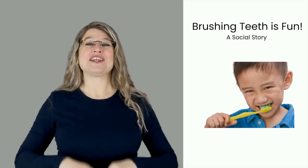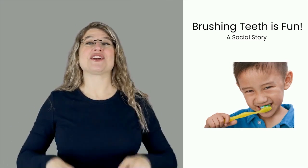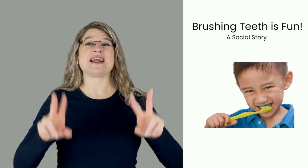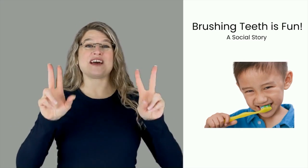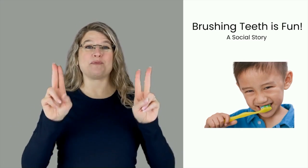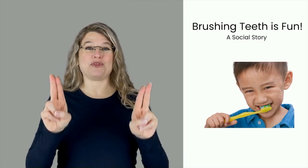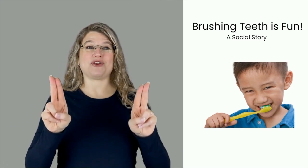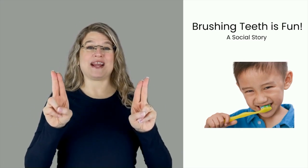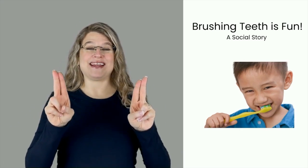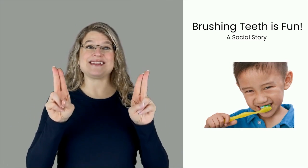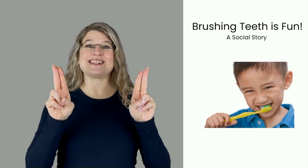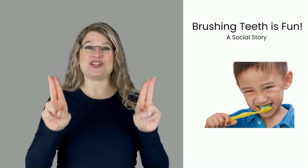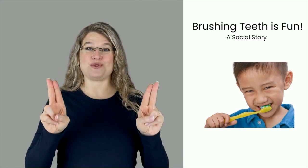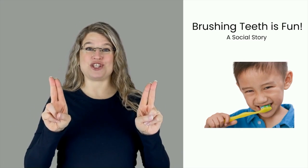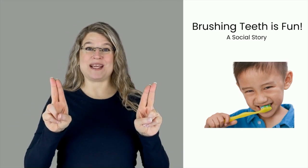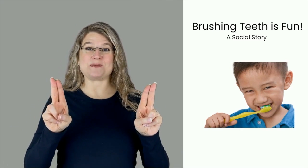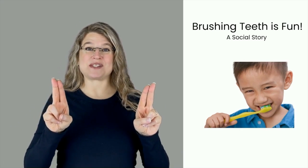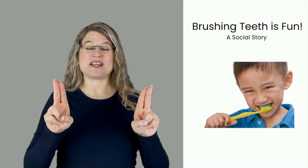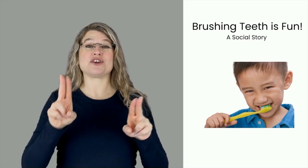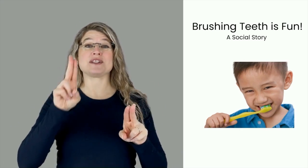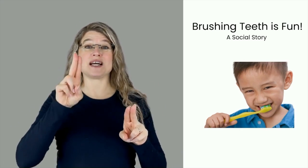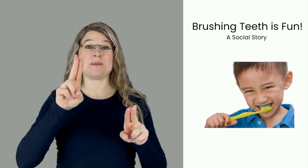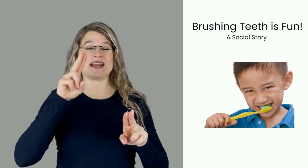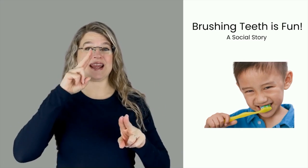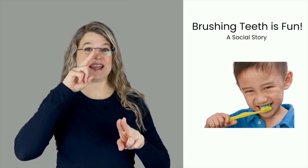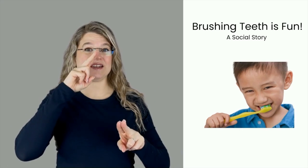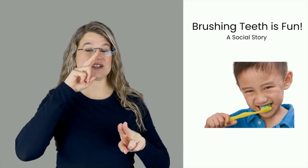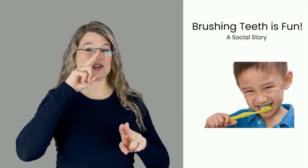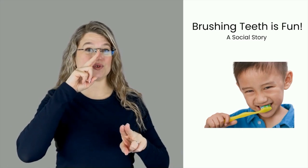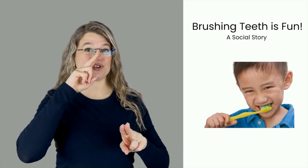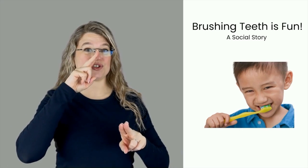You're going to have both your hands in U shapes. Your dominant hand is closer to